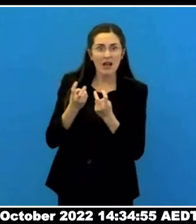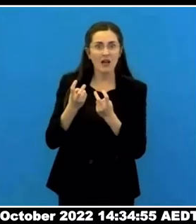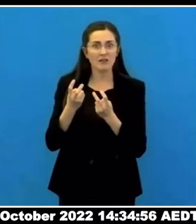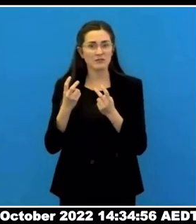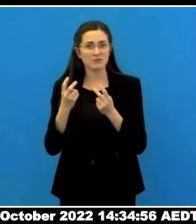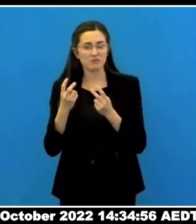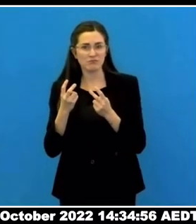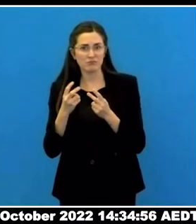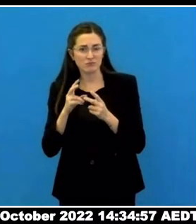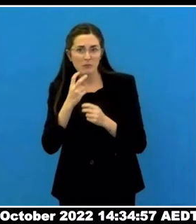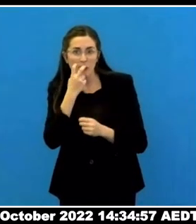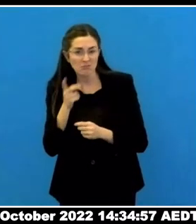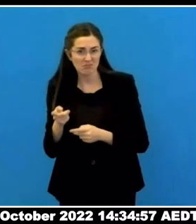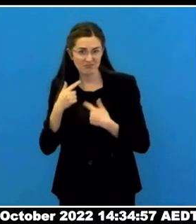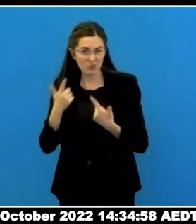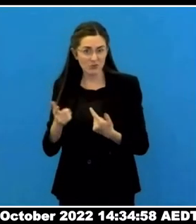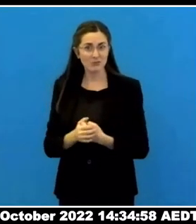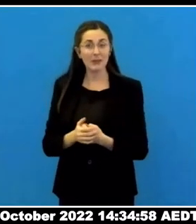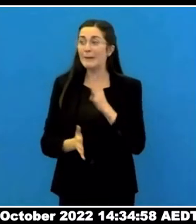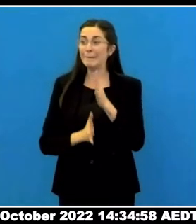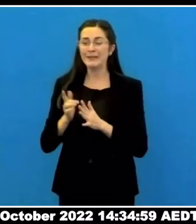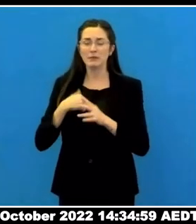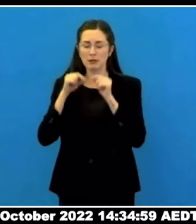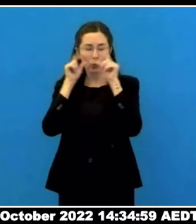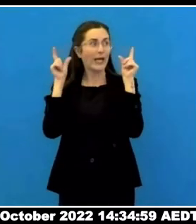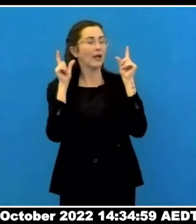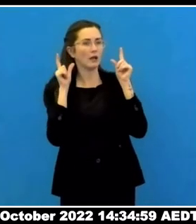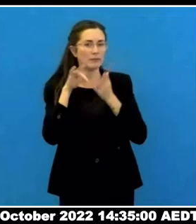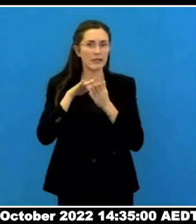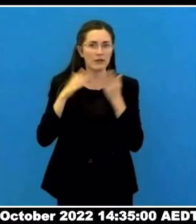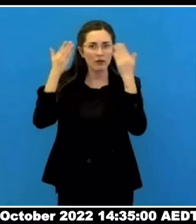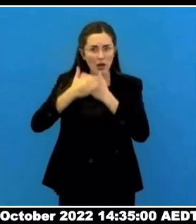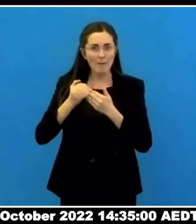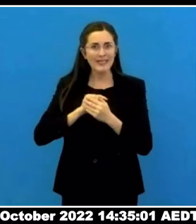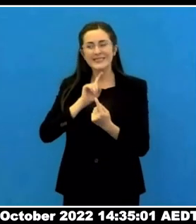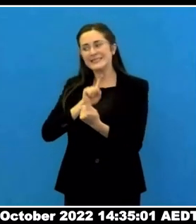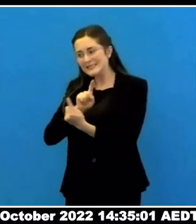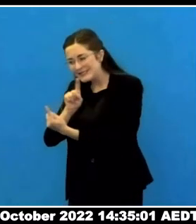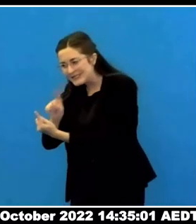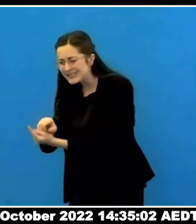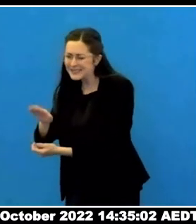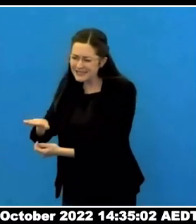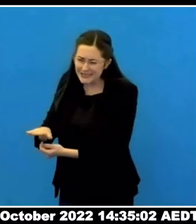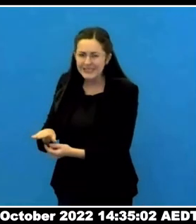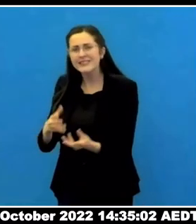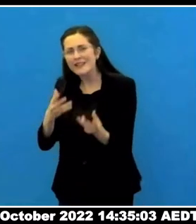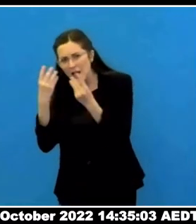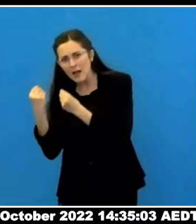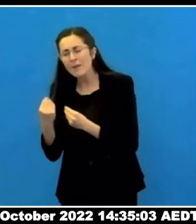This means I often have disrupted sleep because I get up to her and try to help her get back to sleep.